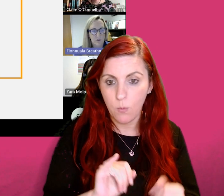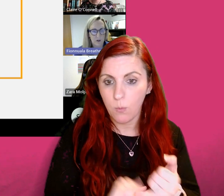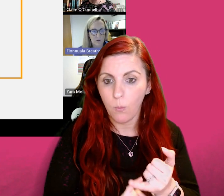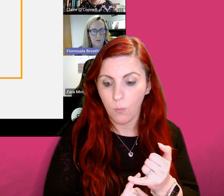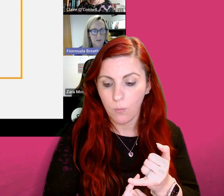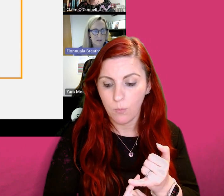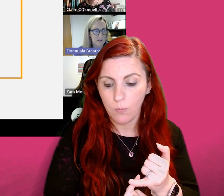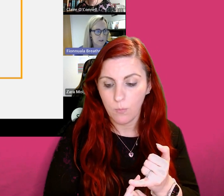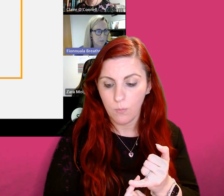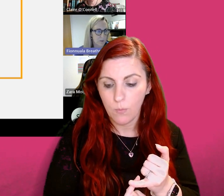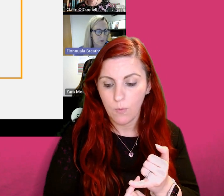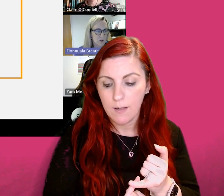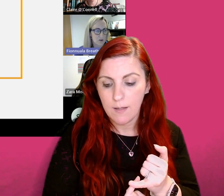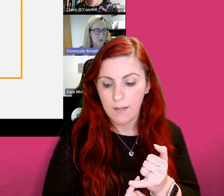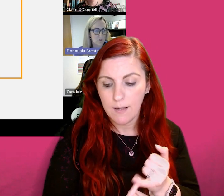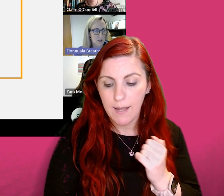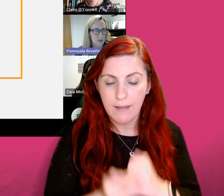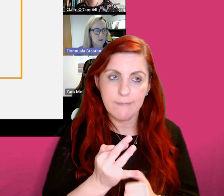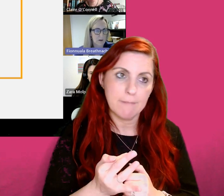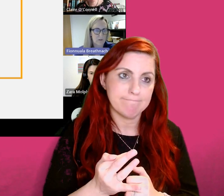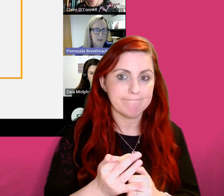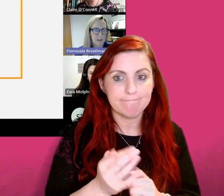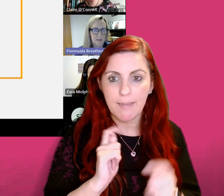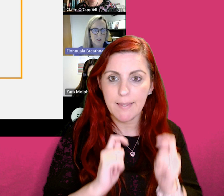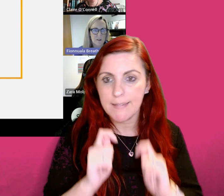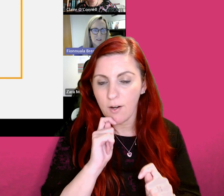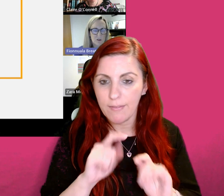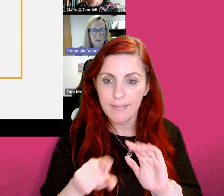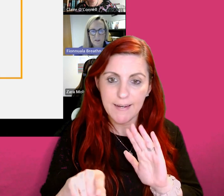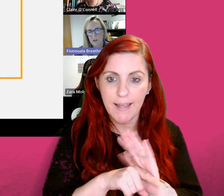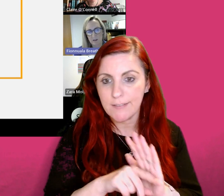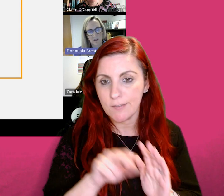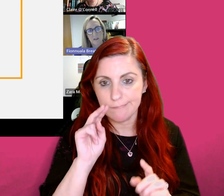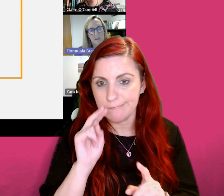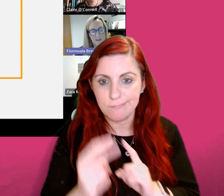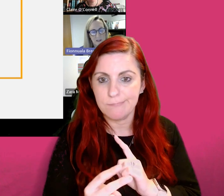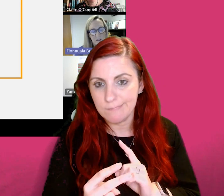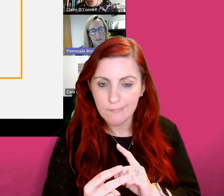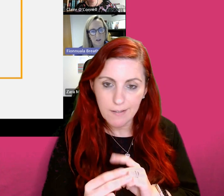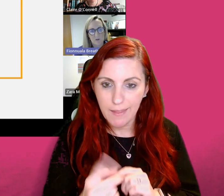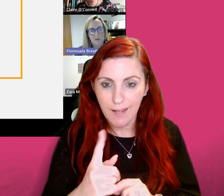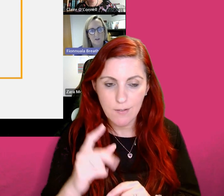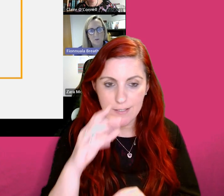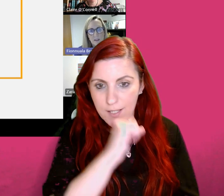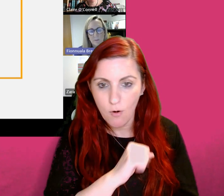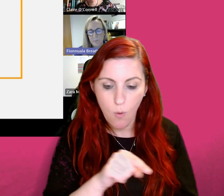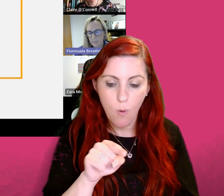full or sunny side up approach to to everything is to consider gestational diabetes diagnosis to be